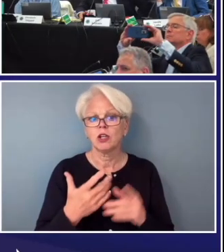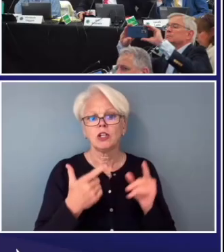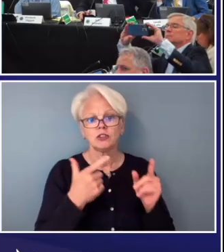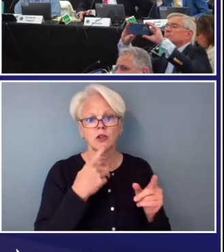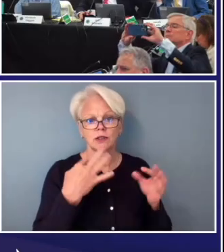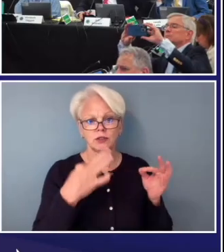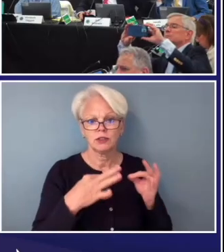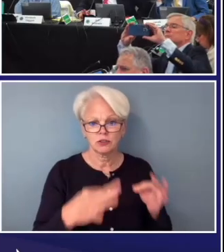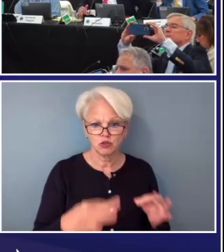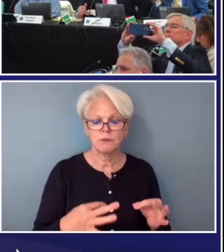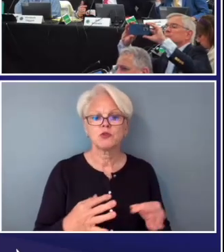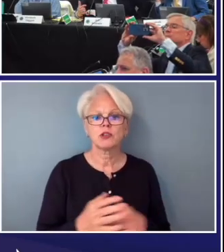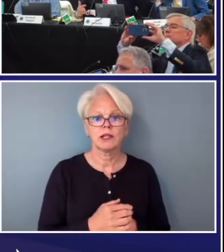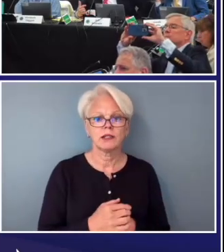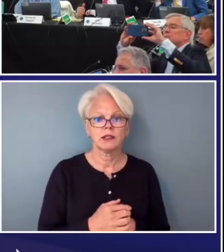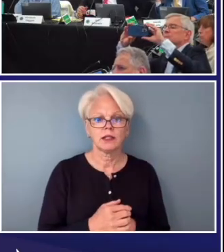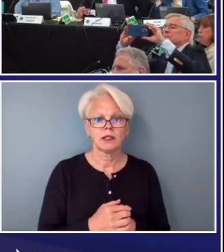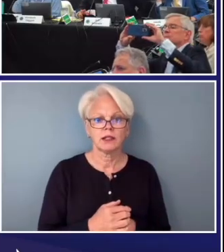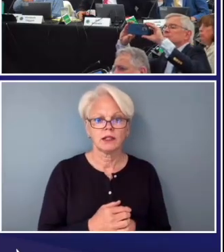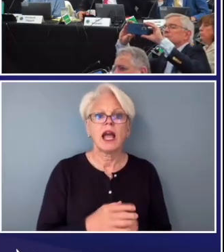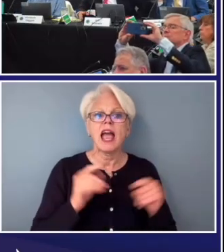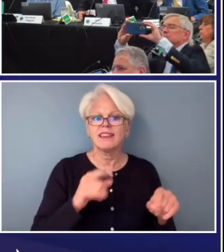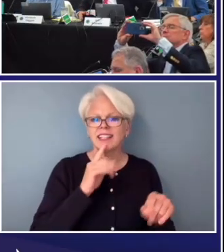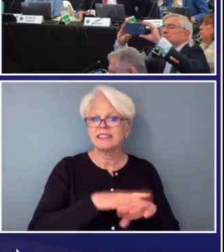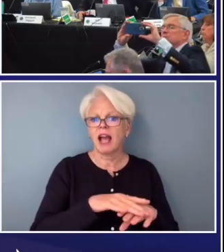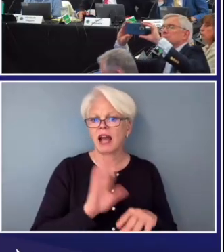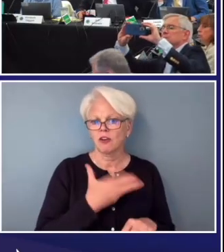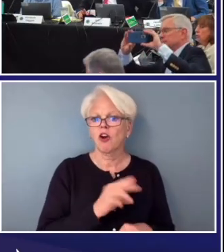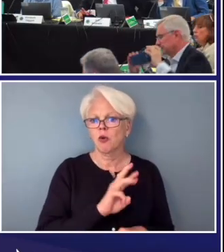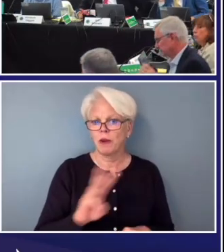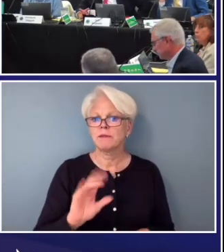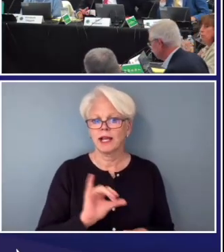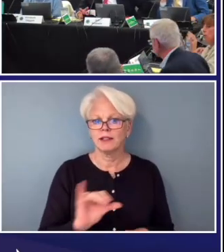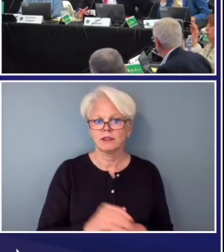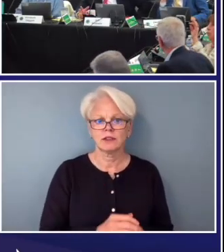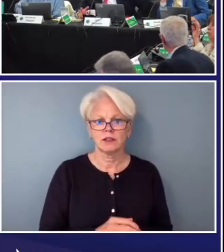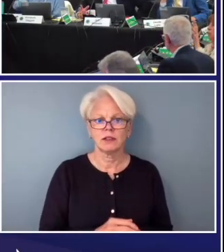And these are on our website too. So you don't need to, but I think we, you know,